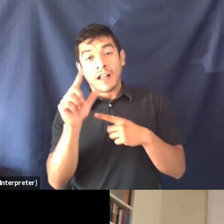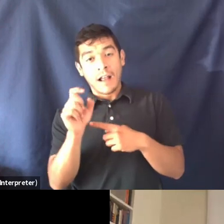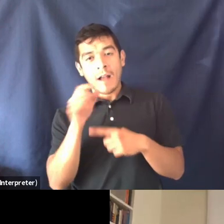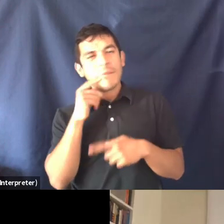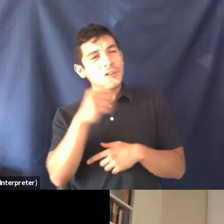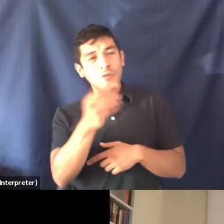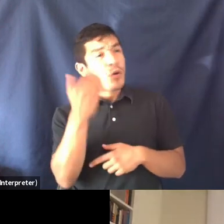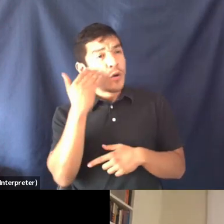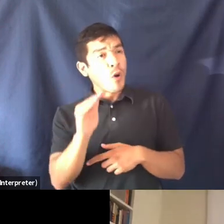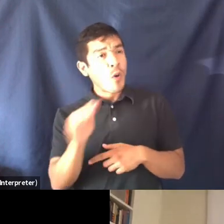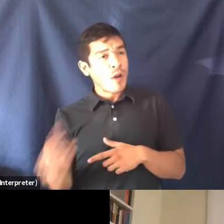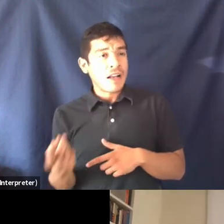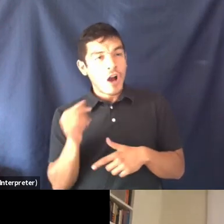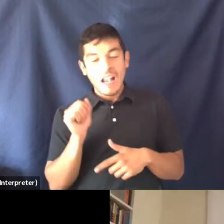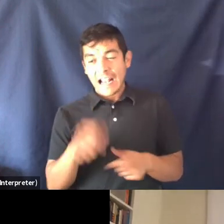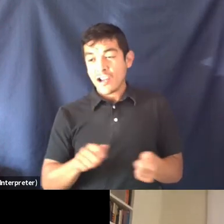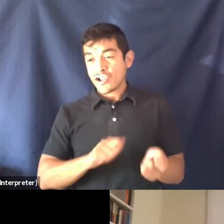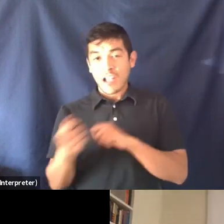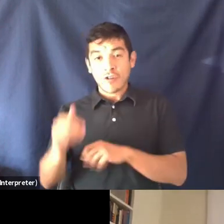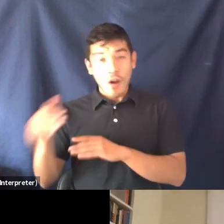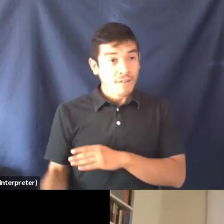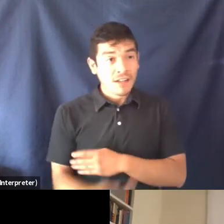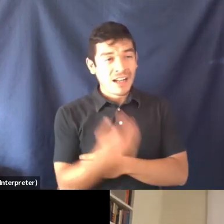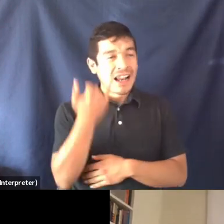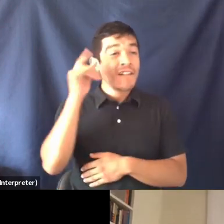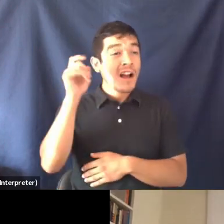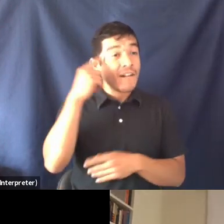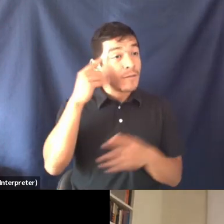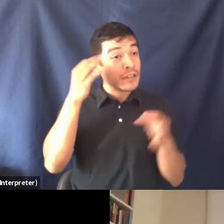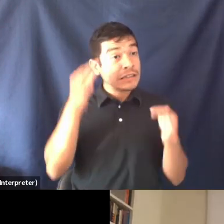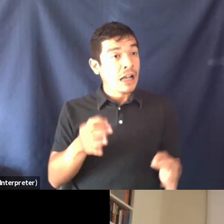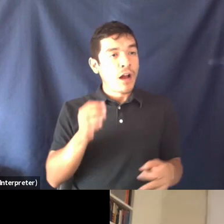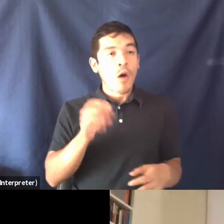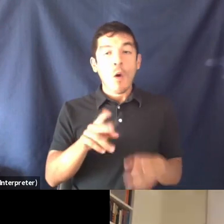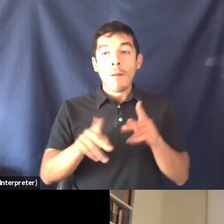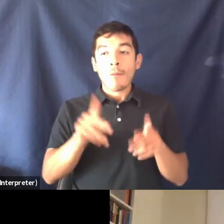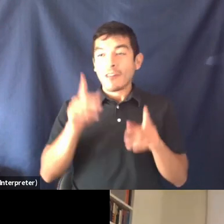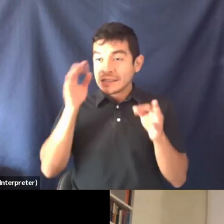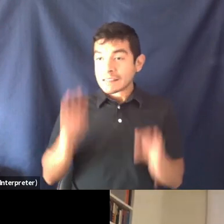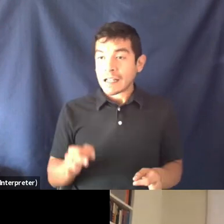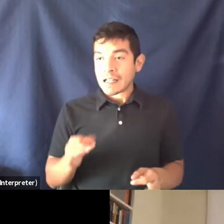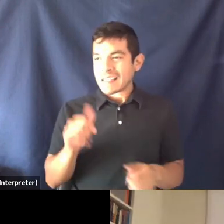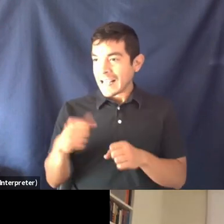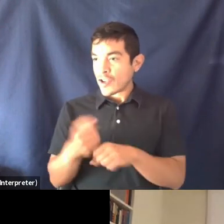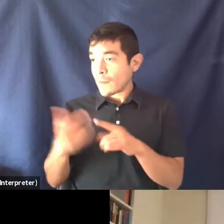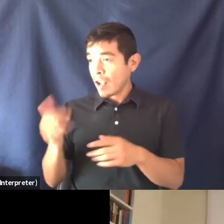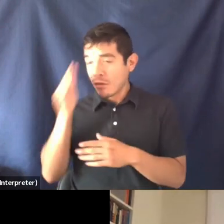they can change overnight if the government turns against them or if the will of the people turns against them in 10 years from now 20 years from now as a stumble develops.